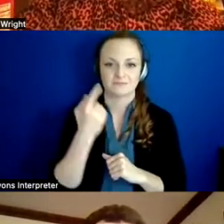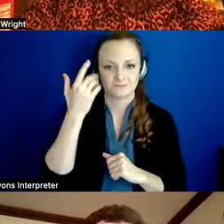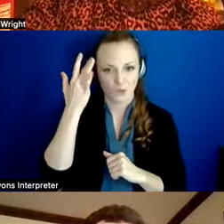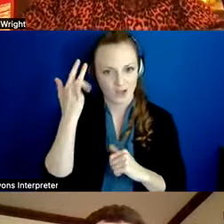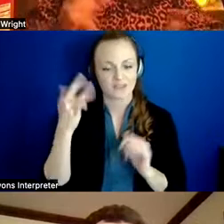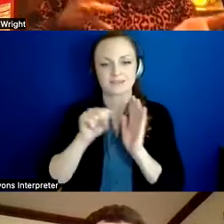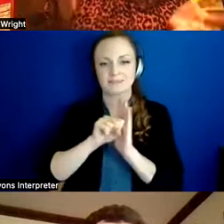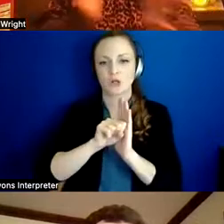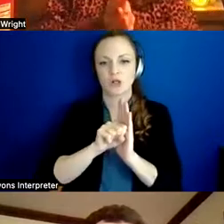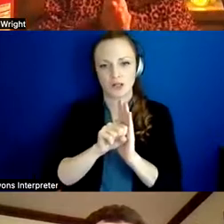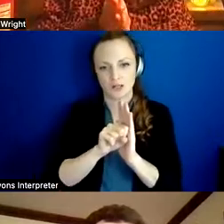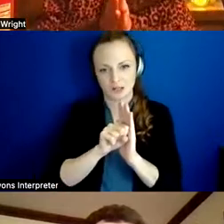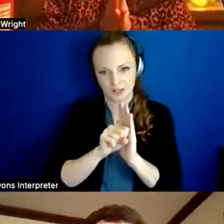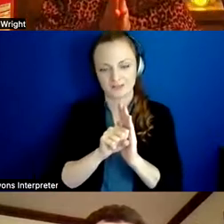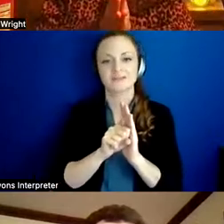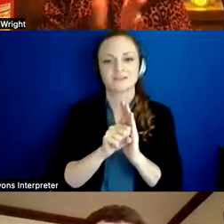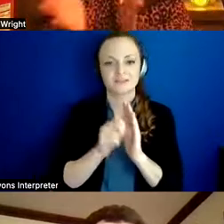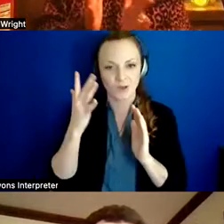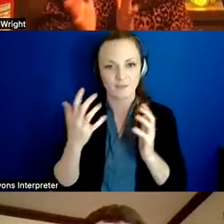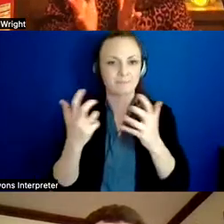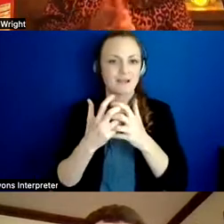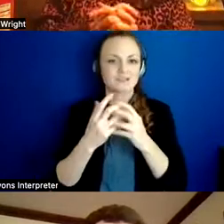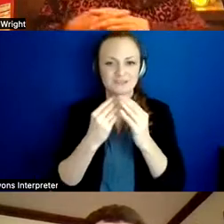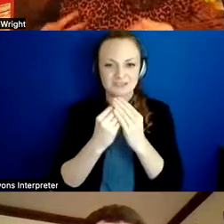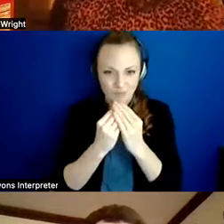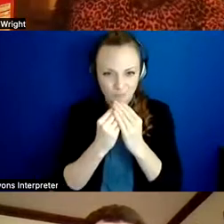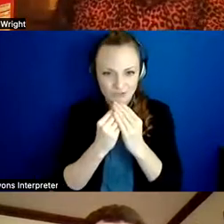that it goes in the Hello, Sandwich, and it combats the horseradish.